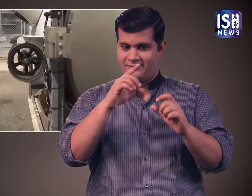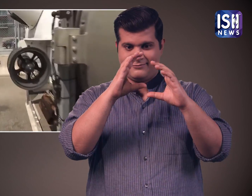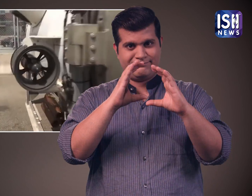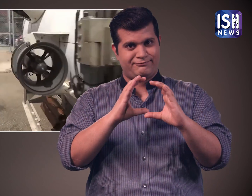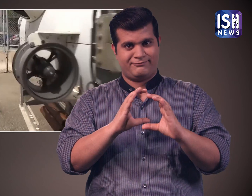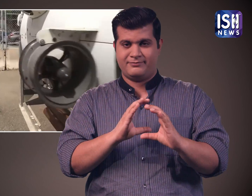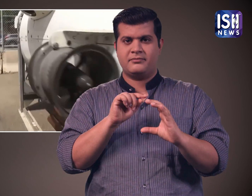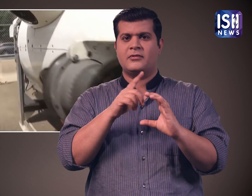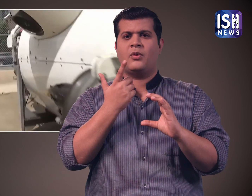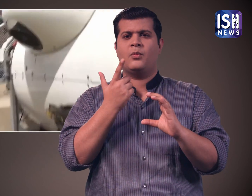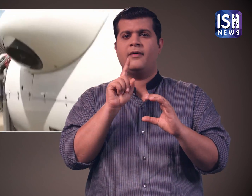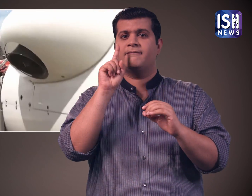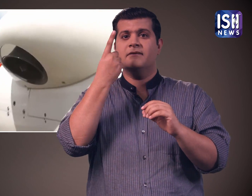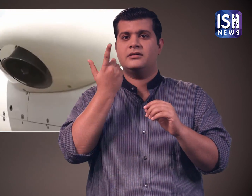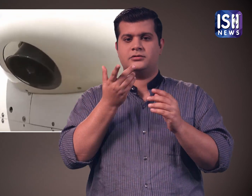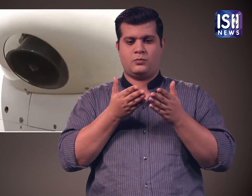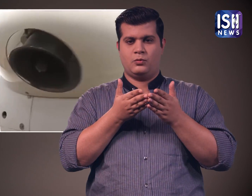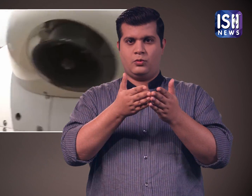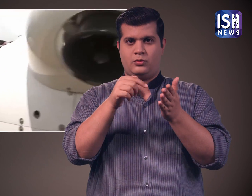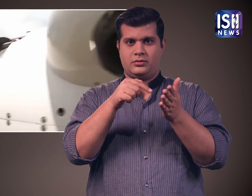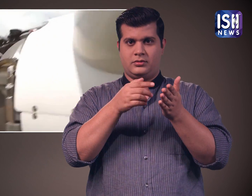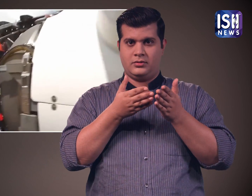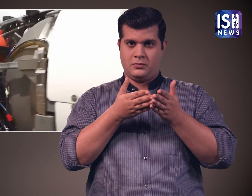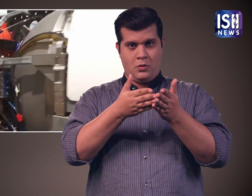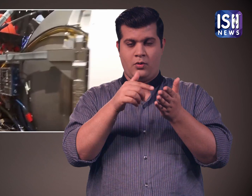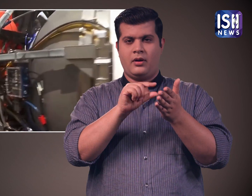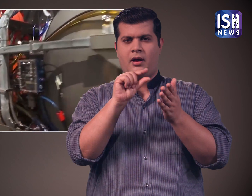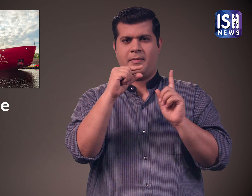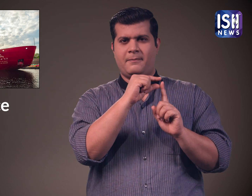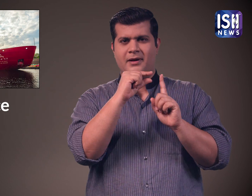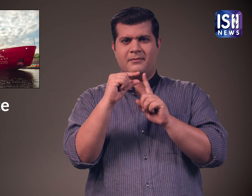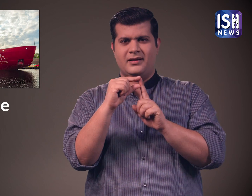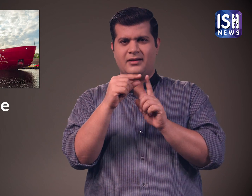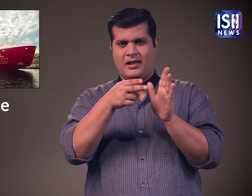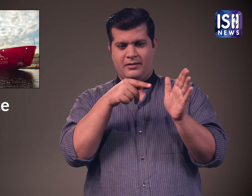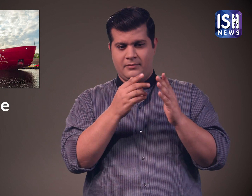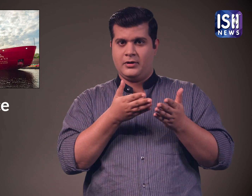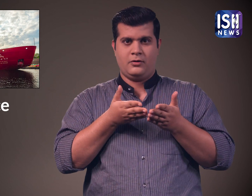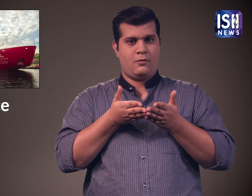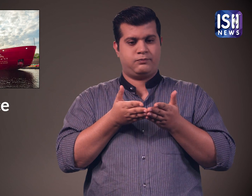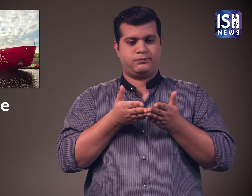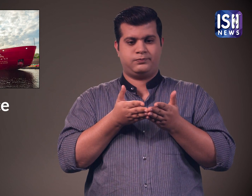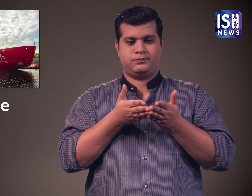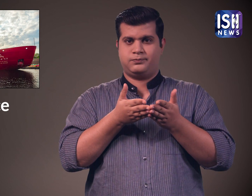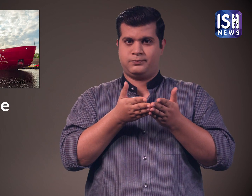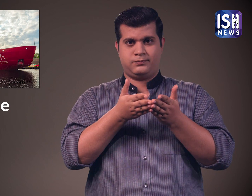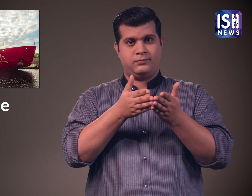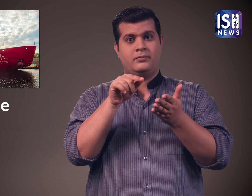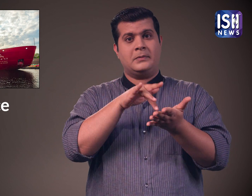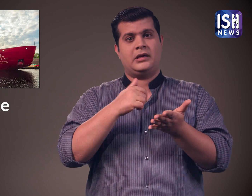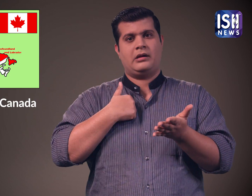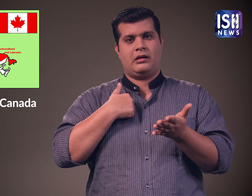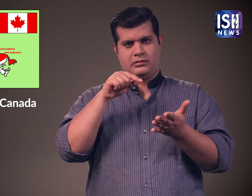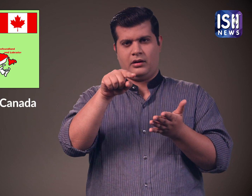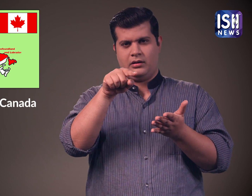A ship named the Polar Prince had taken the Titan submersible from the Canadian coast,